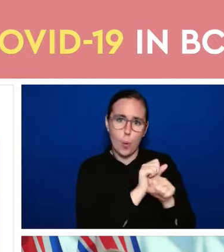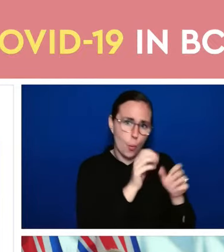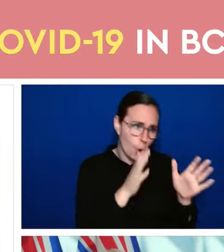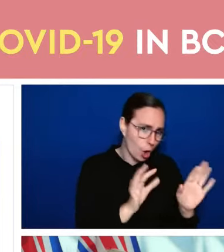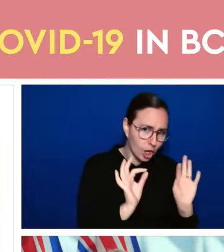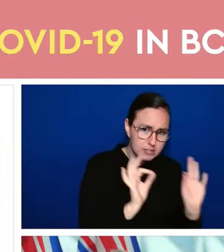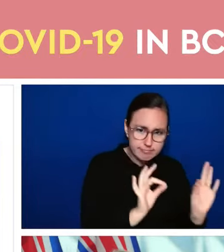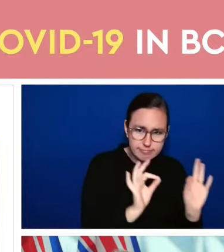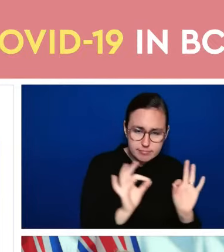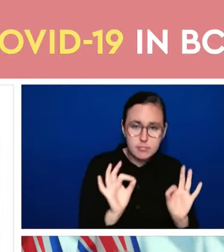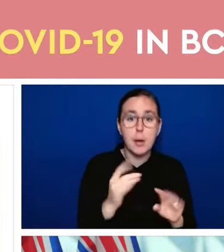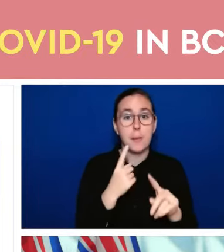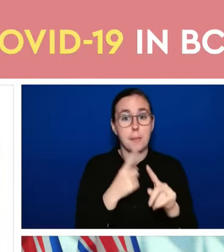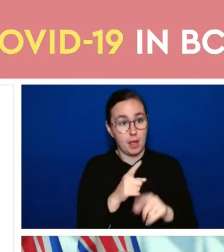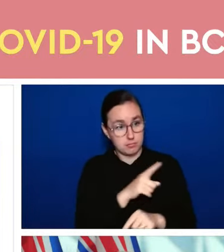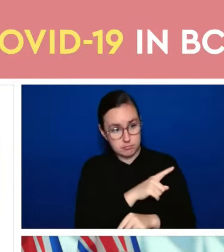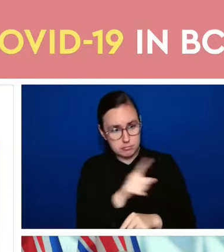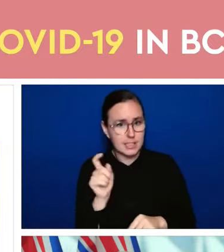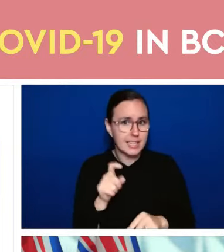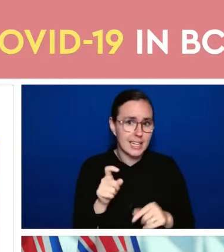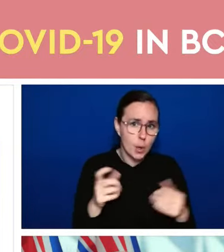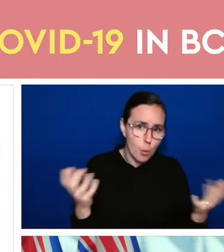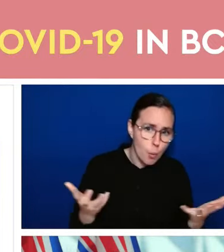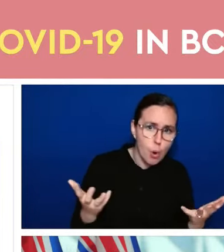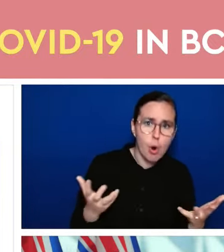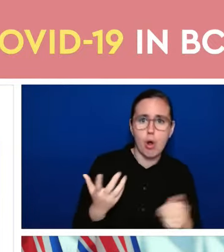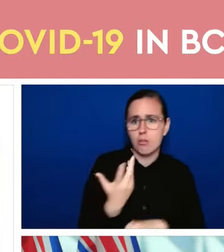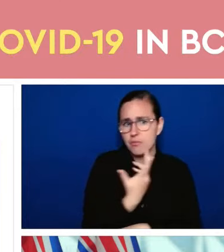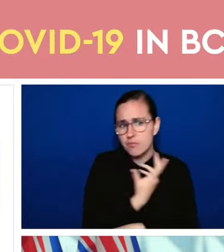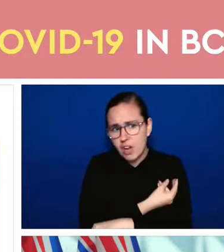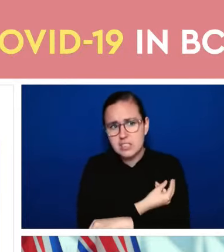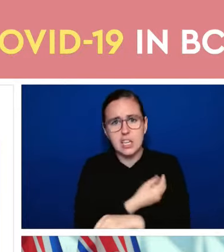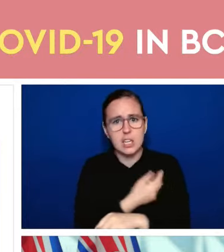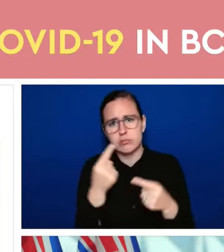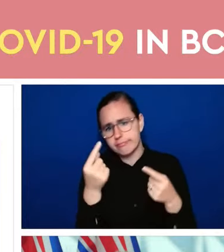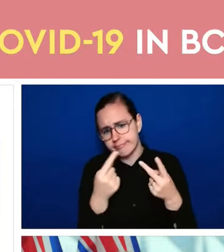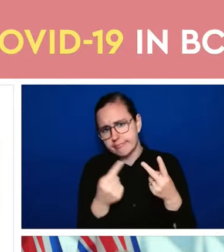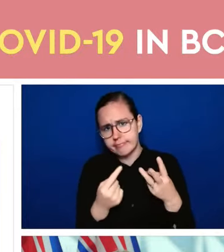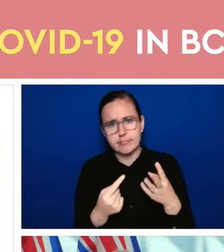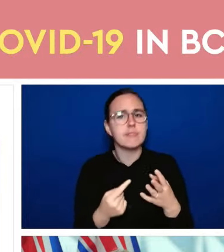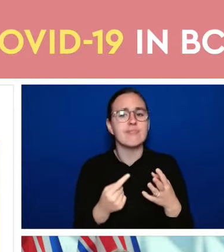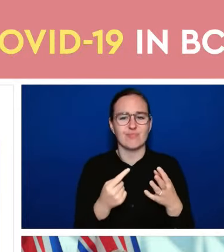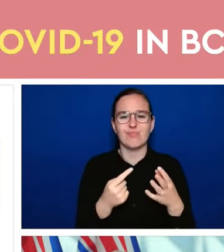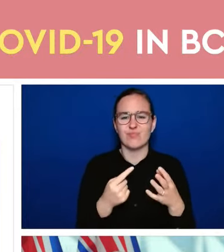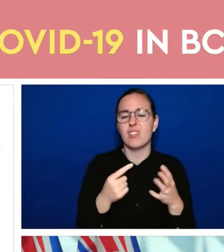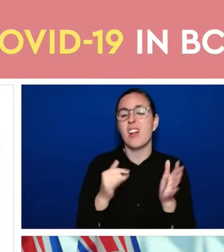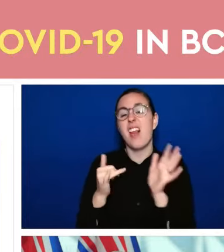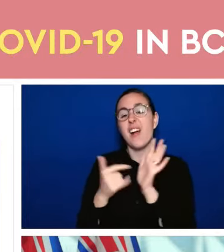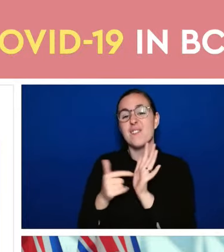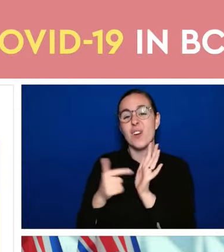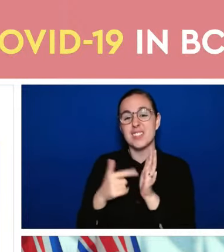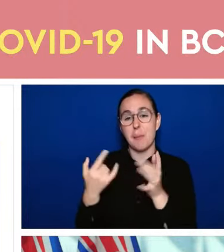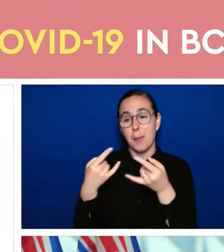prevention and control measures like masking in all of our health care settings. We need to